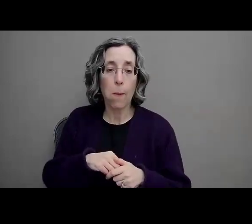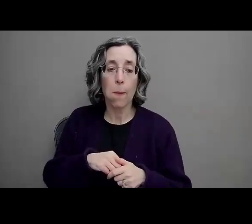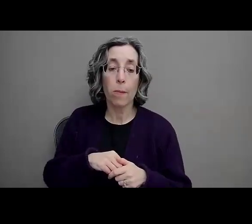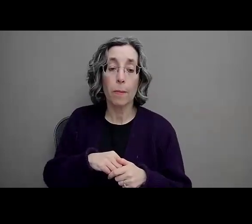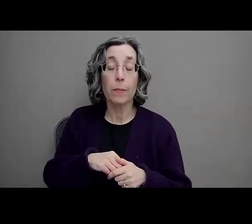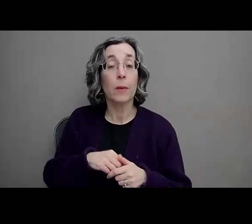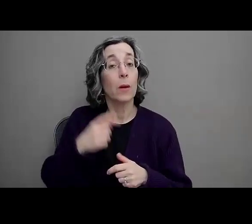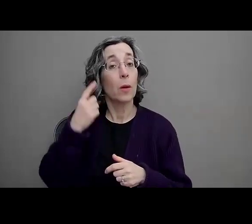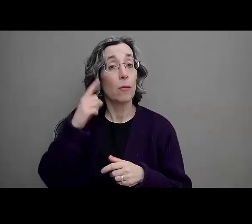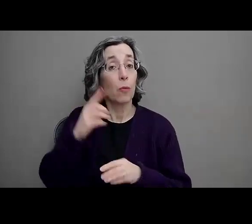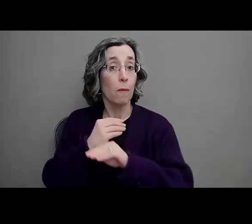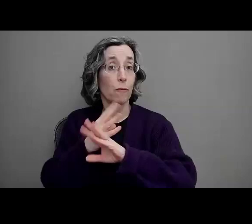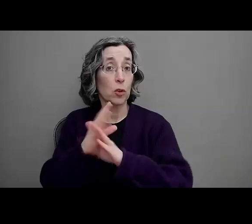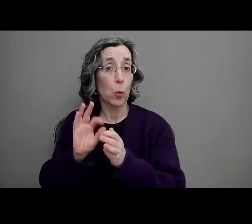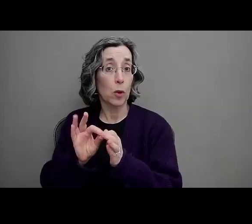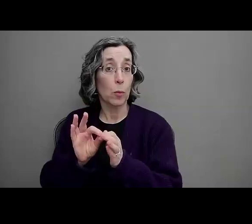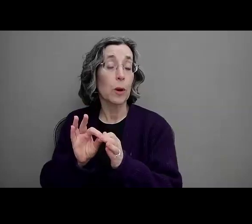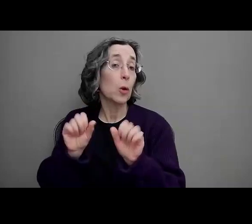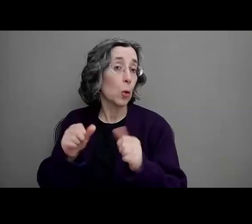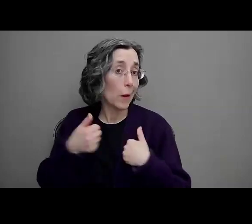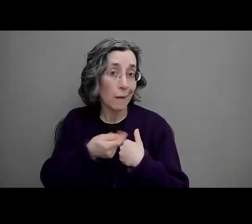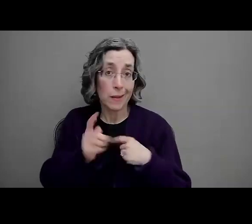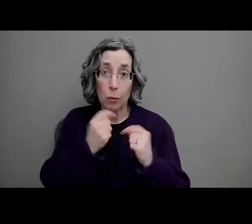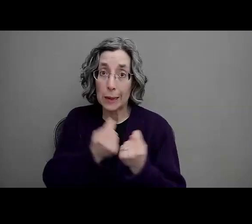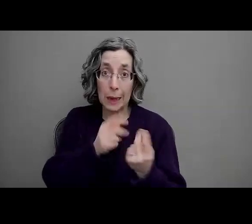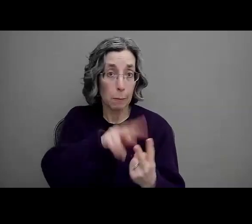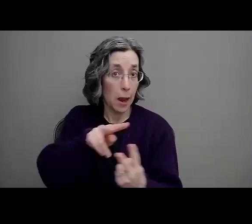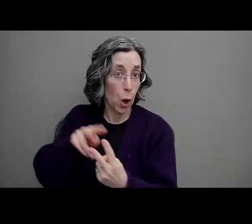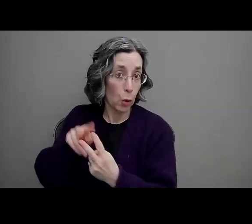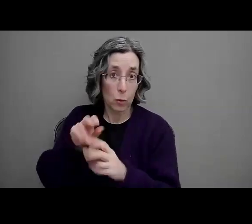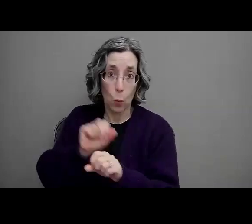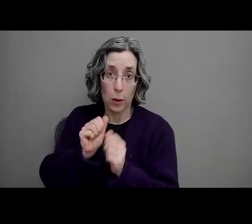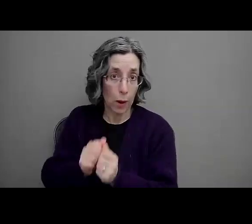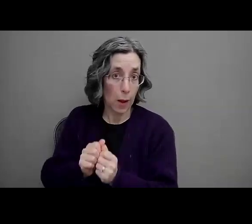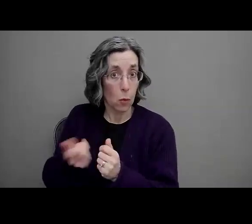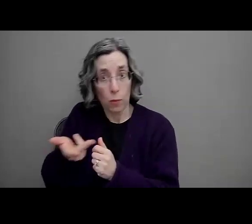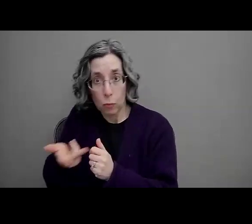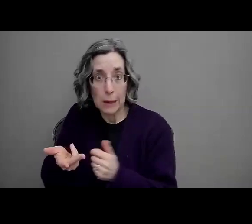virtually, you might have teams of interpreters, multiple